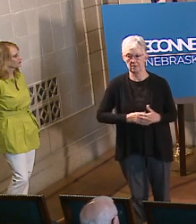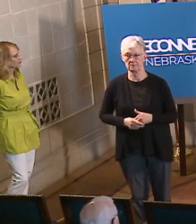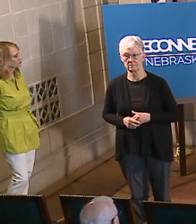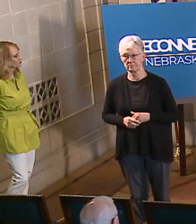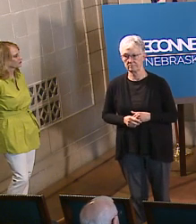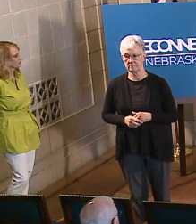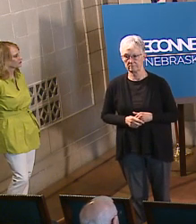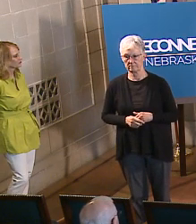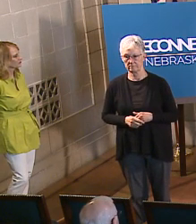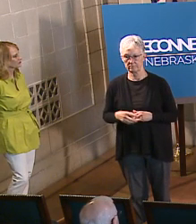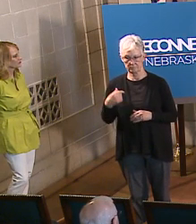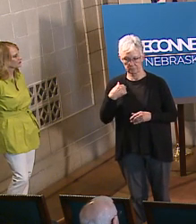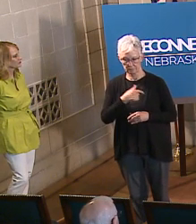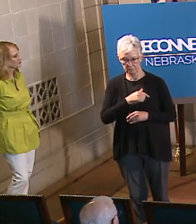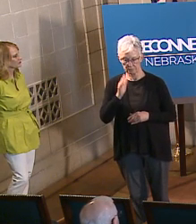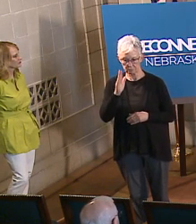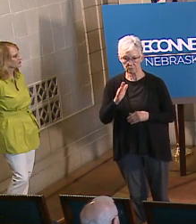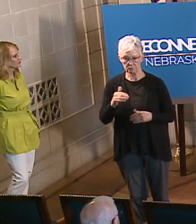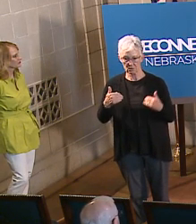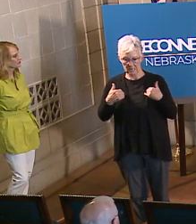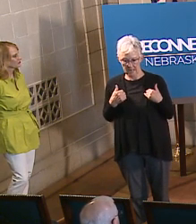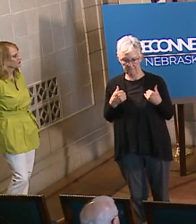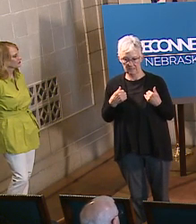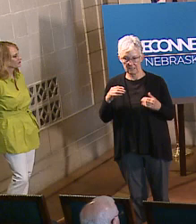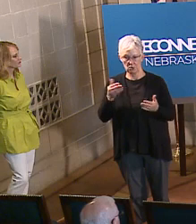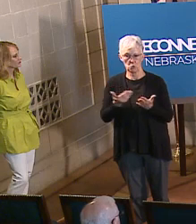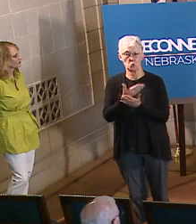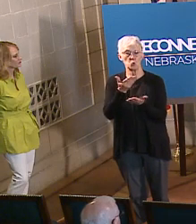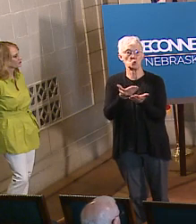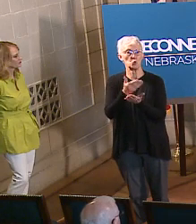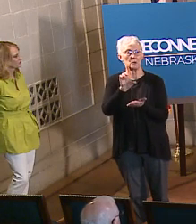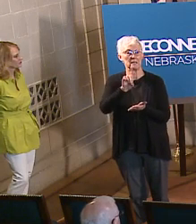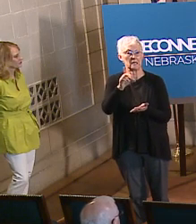NORMAL OPERATIONS AT THE STATE